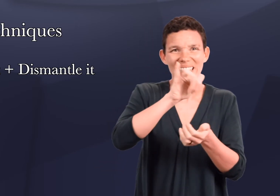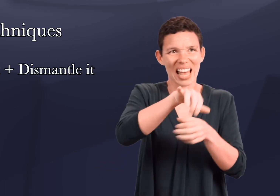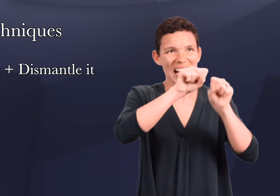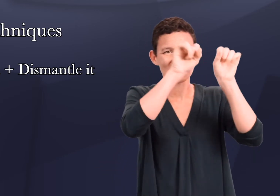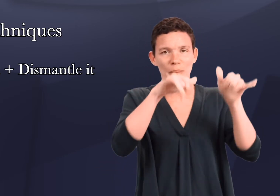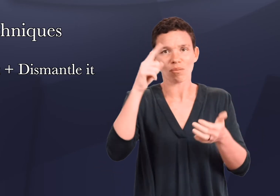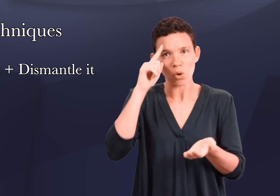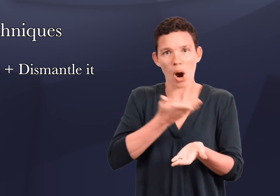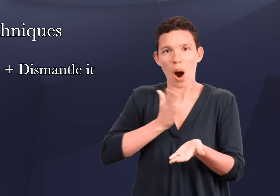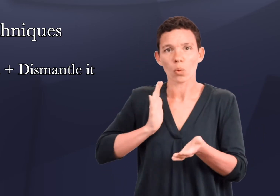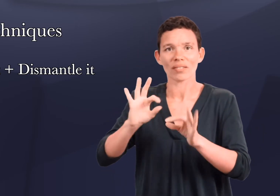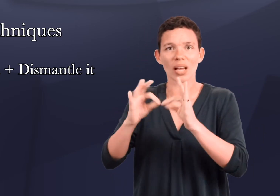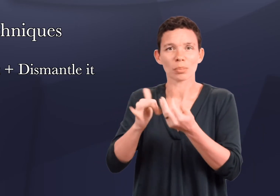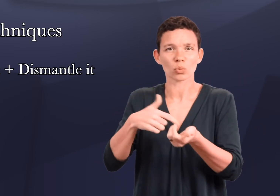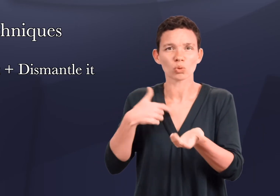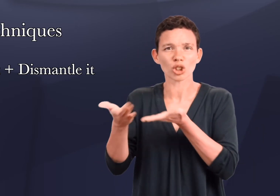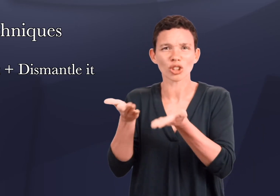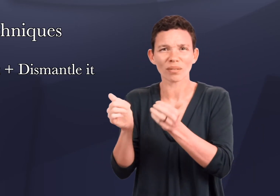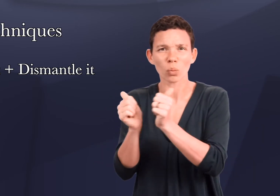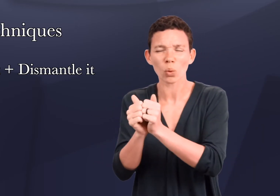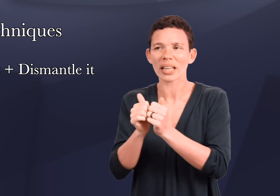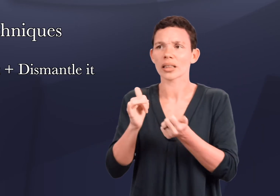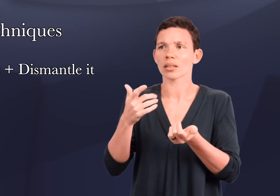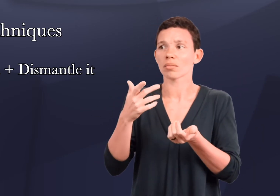How do we navigate that system for the families we serve?